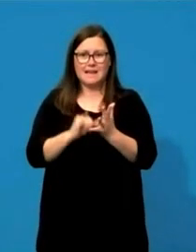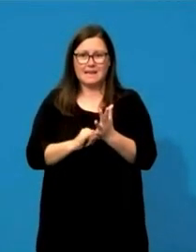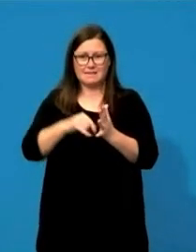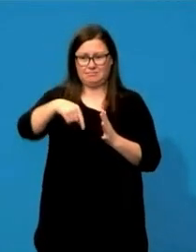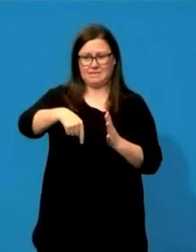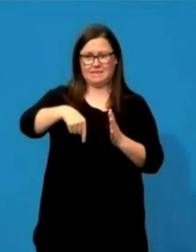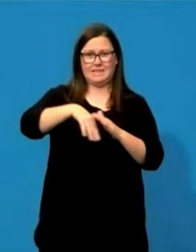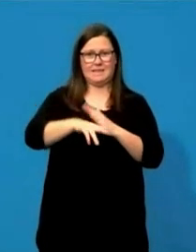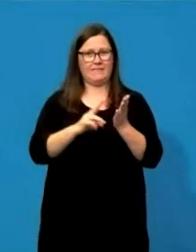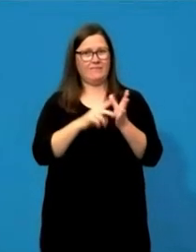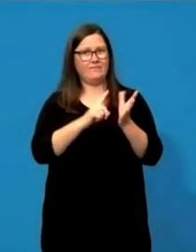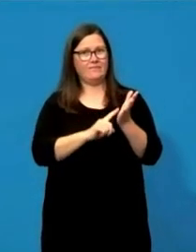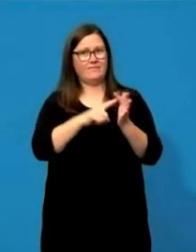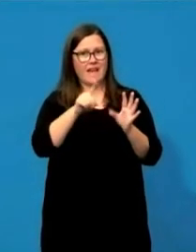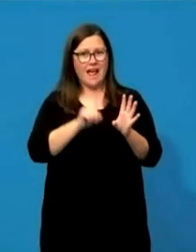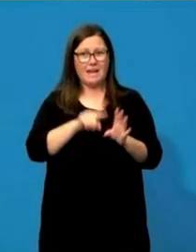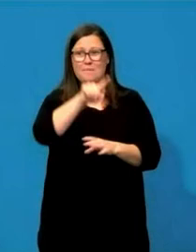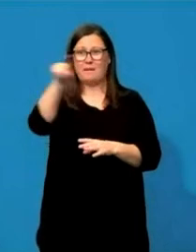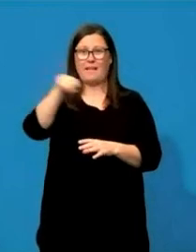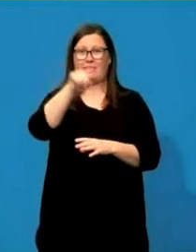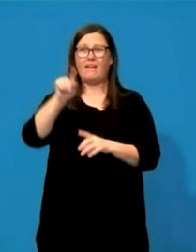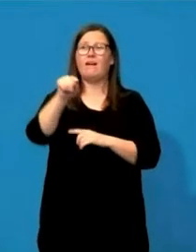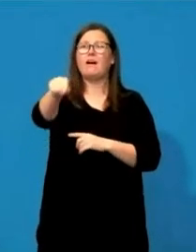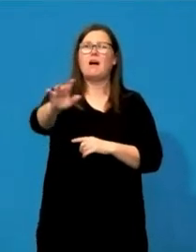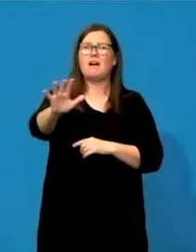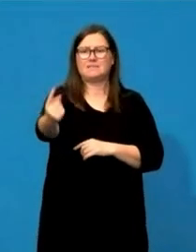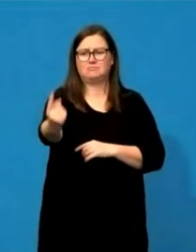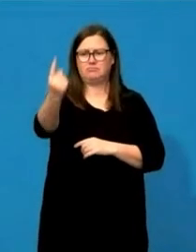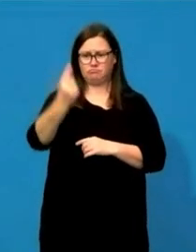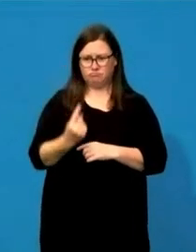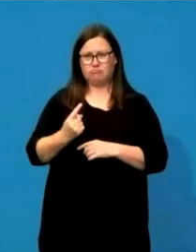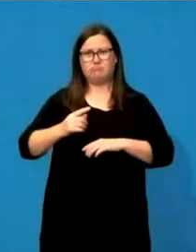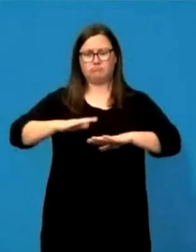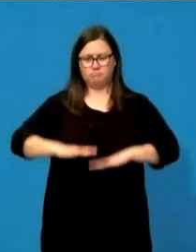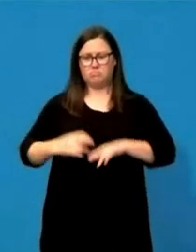need to come and sit with families and really explain what is NDIS and what does it